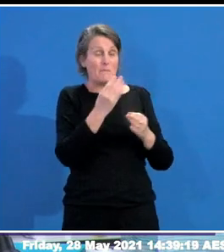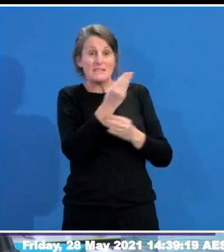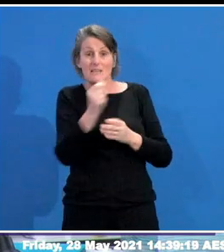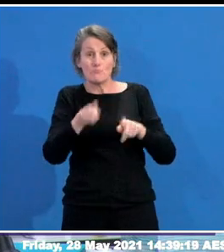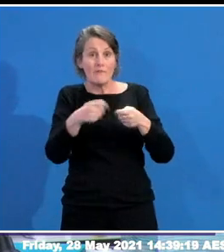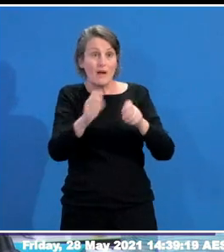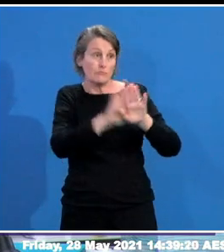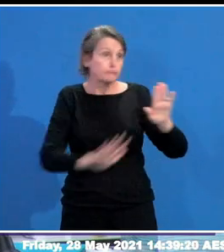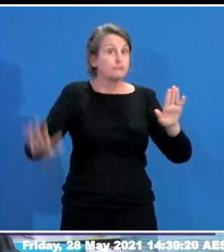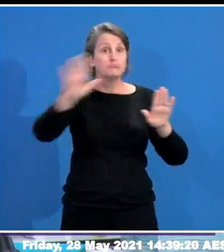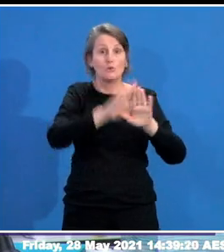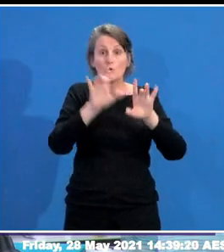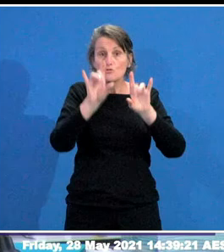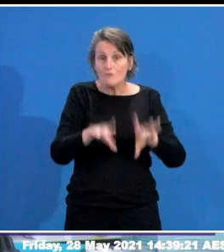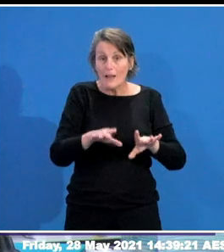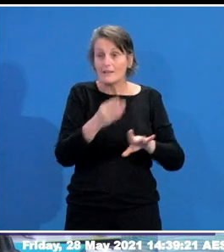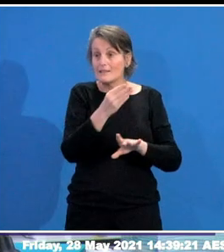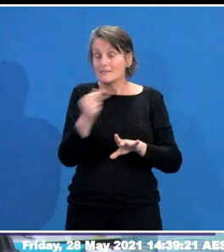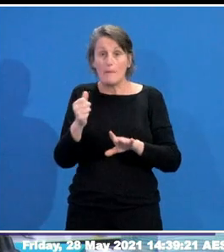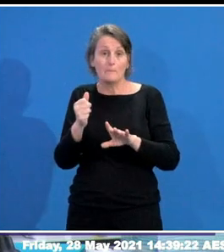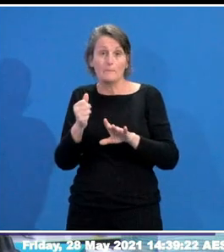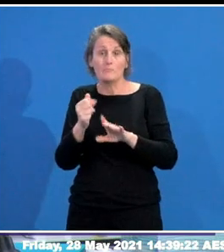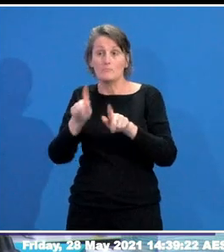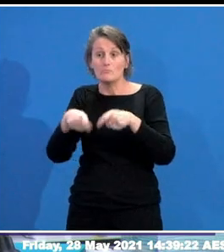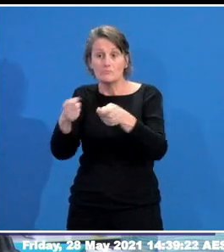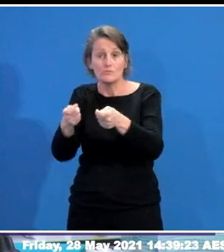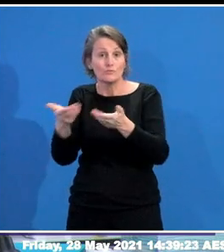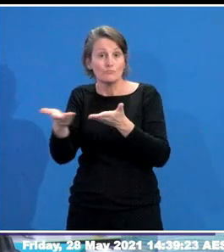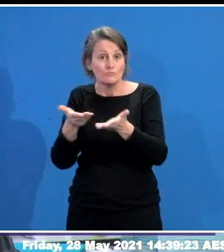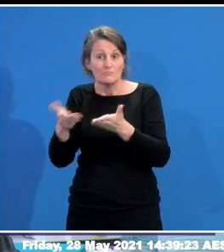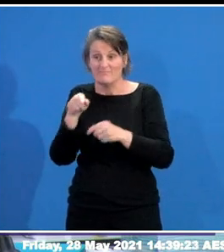providers that operate on a state or more local basis; so far am I right?